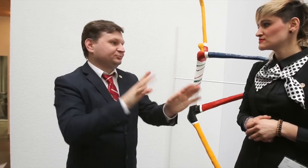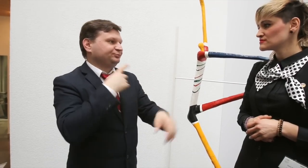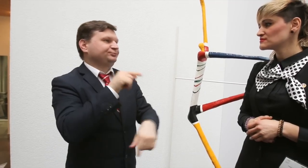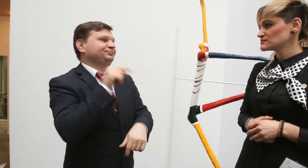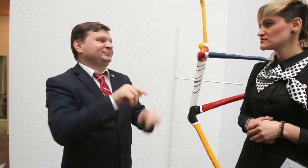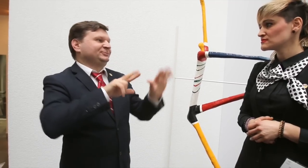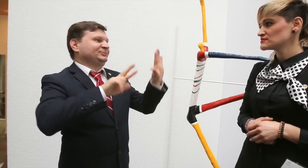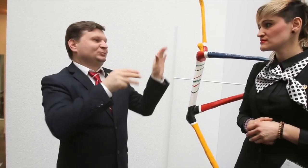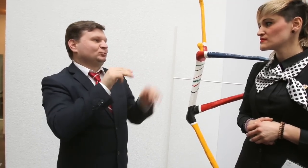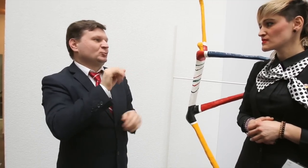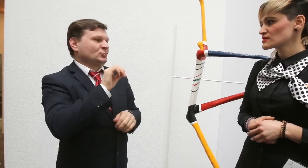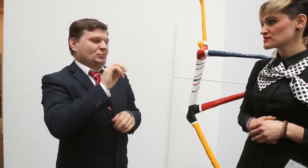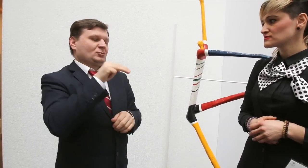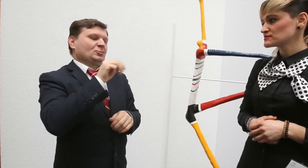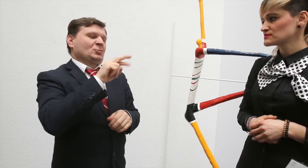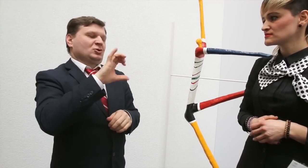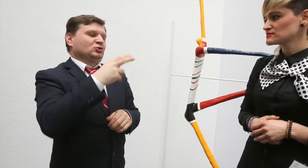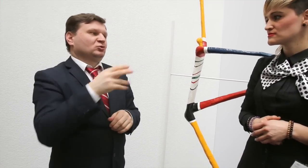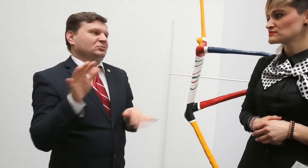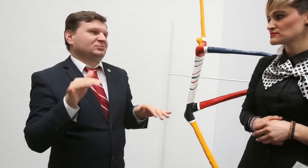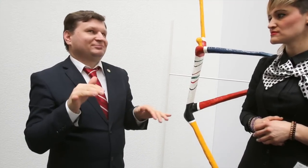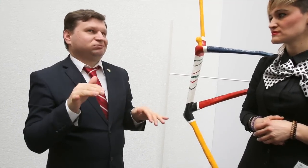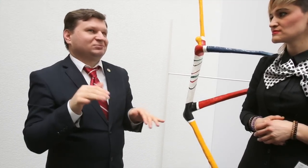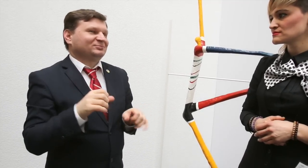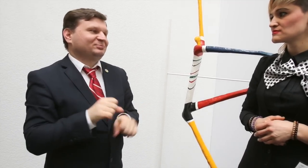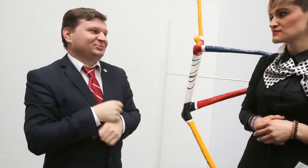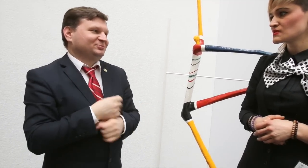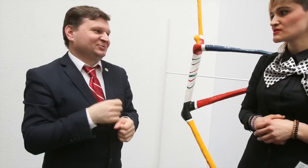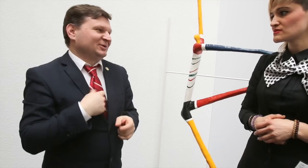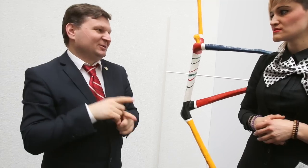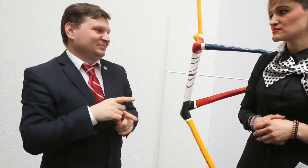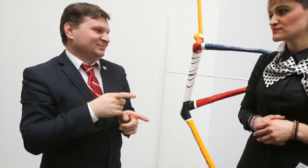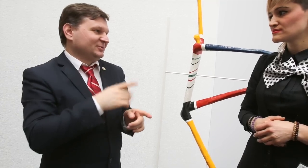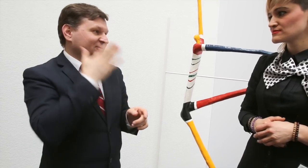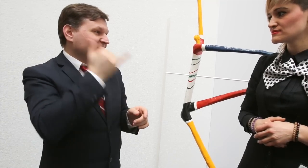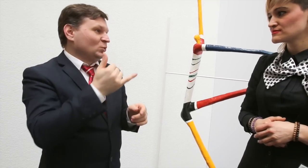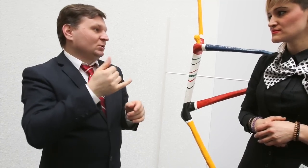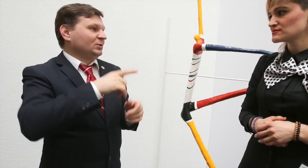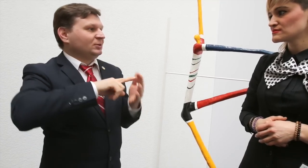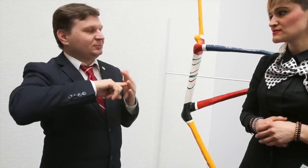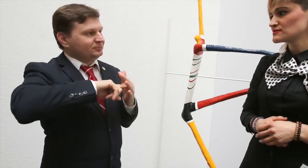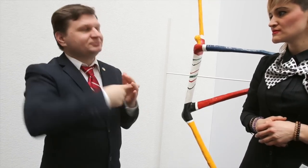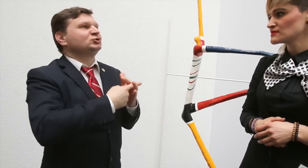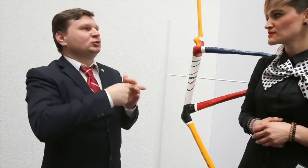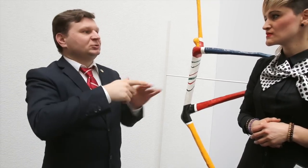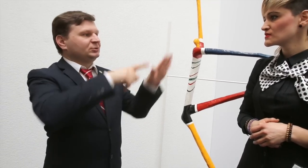IOC were able to develop a better understanding relationship. This led to the MoU signing on 8 March. We felt it was an impossible feat because